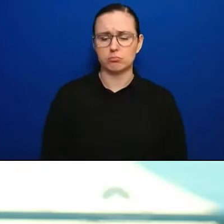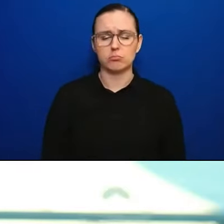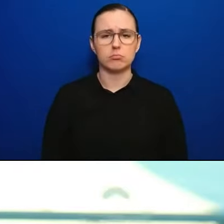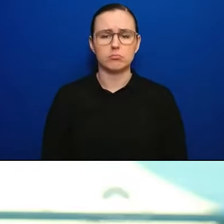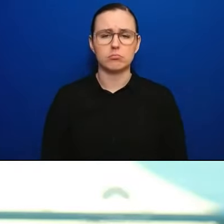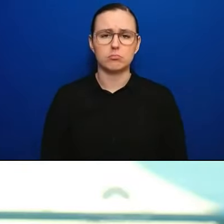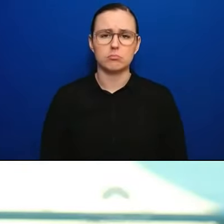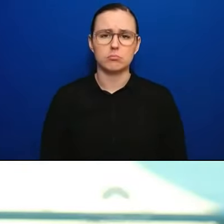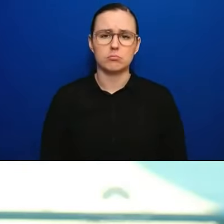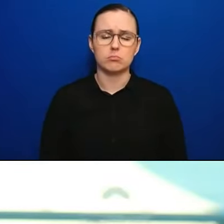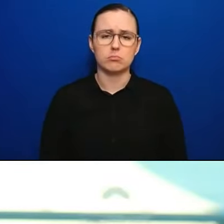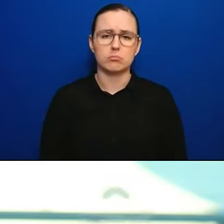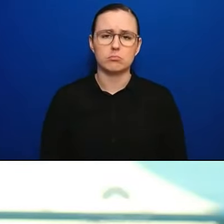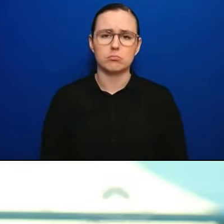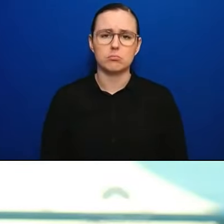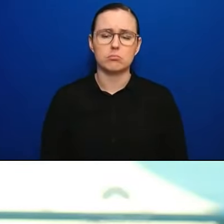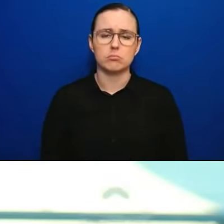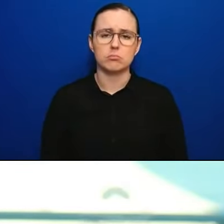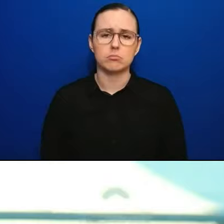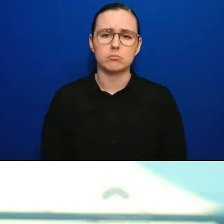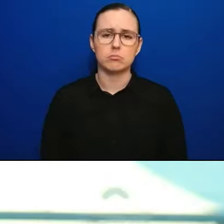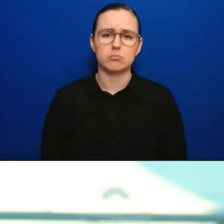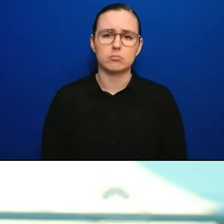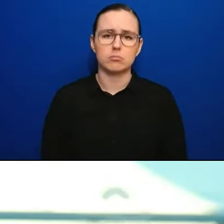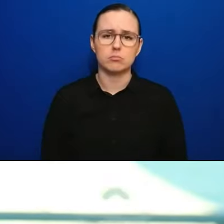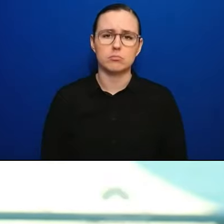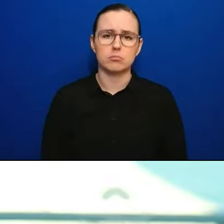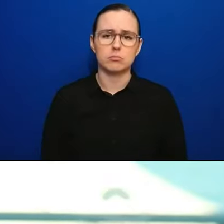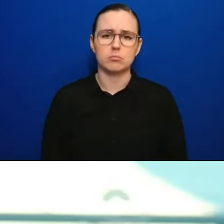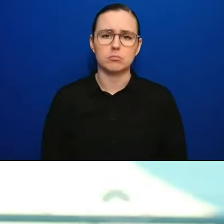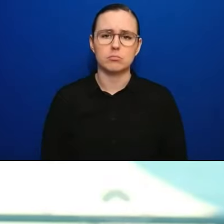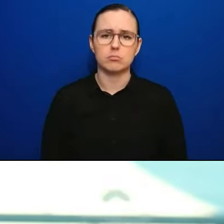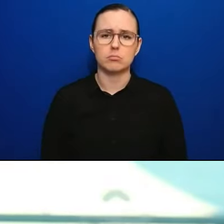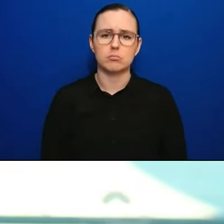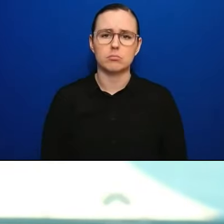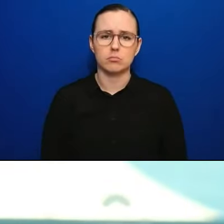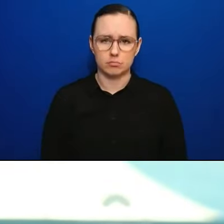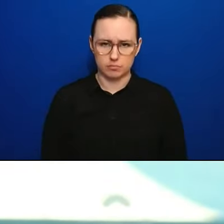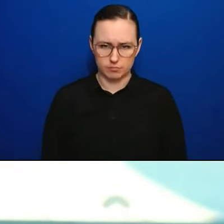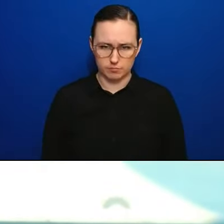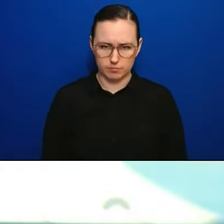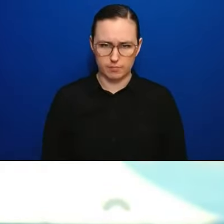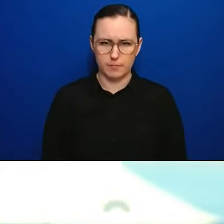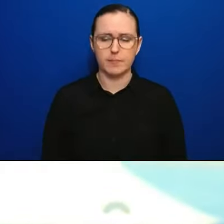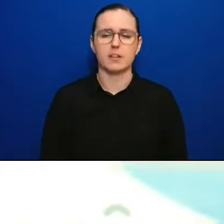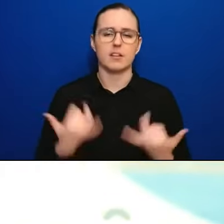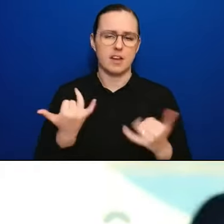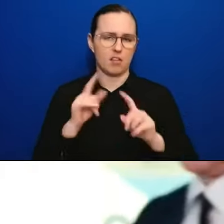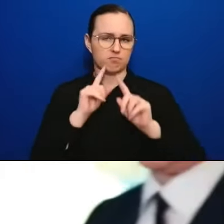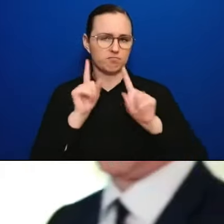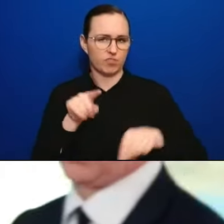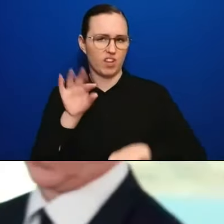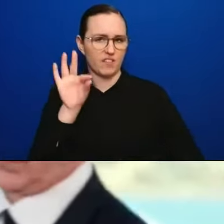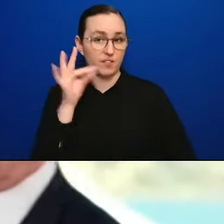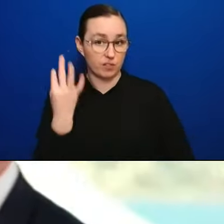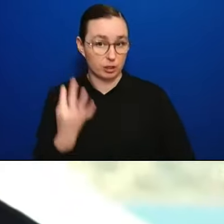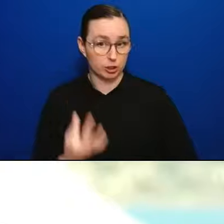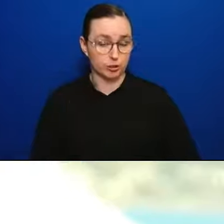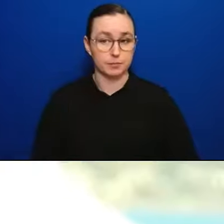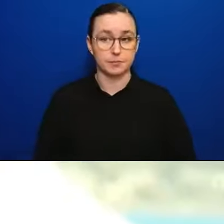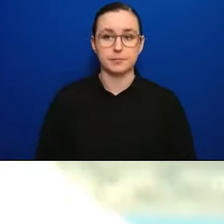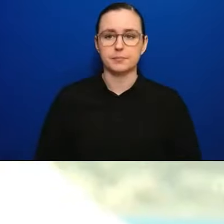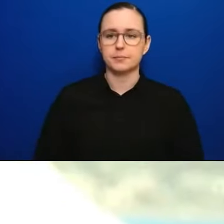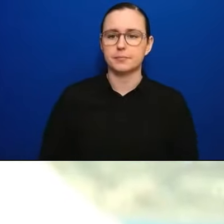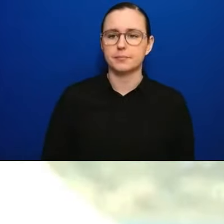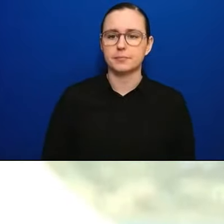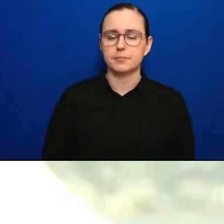control policy that we talked